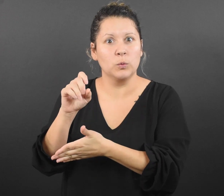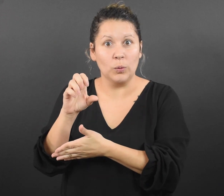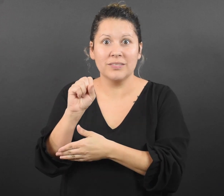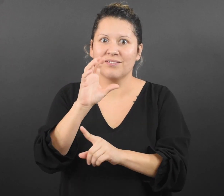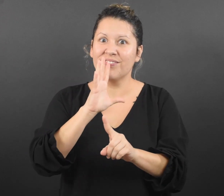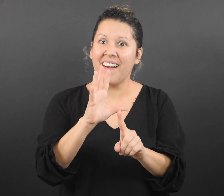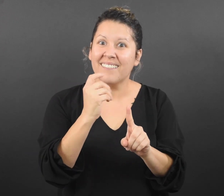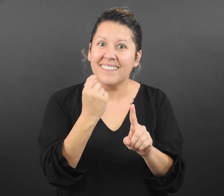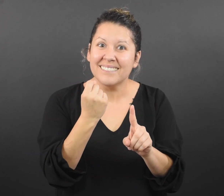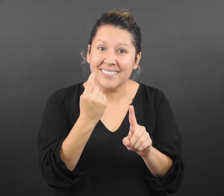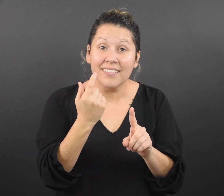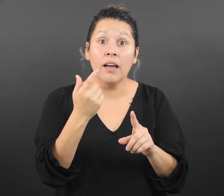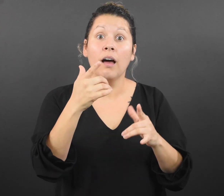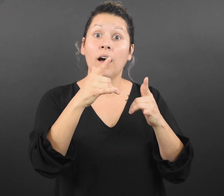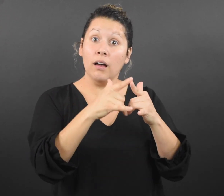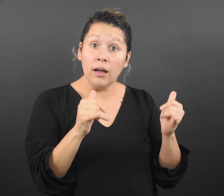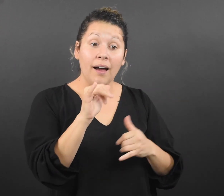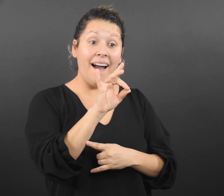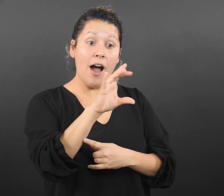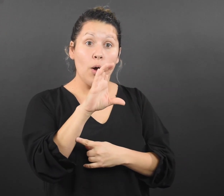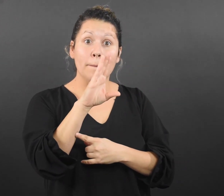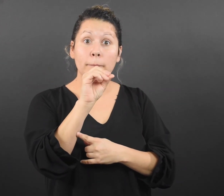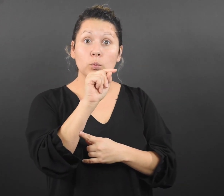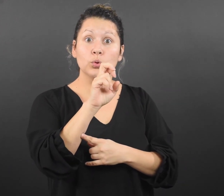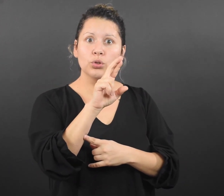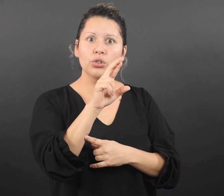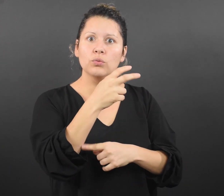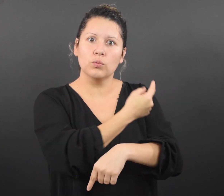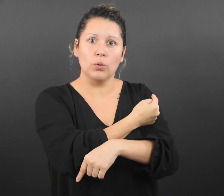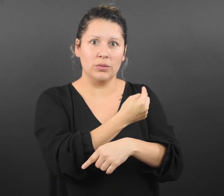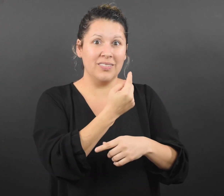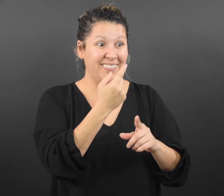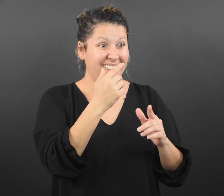and it administered 800 booster doses to adults last week alone.